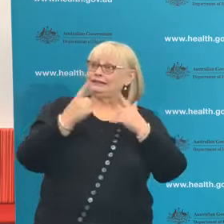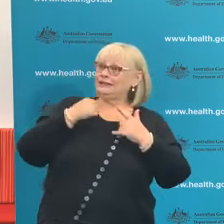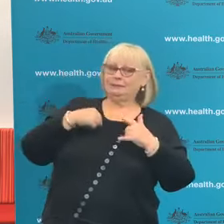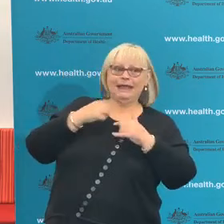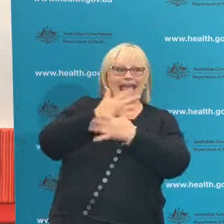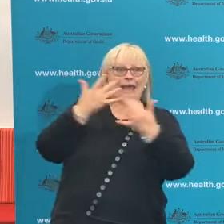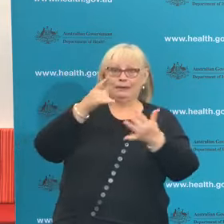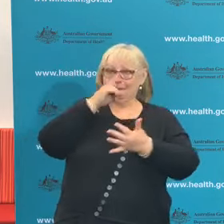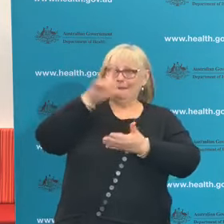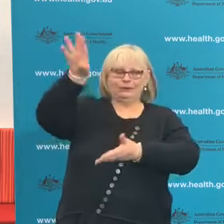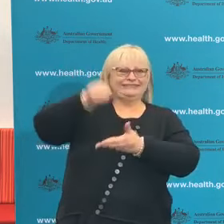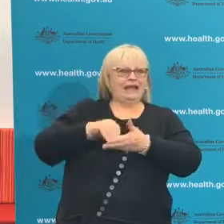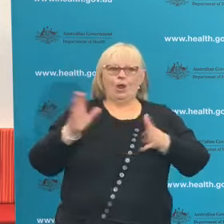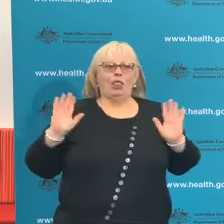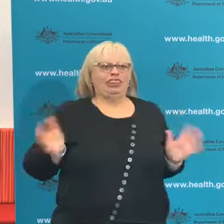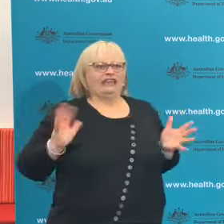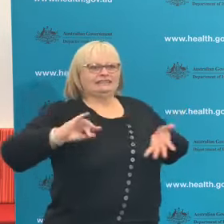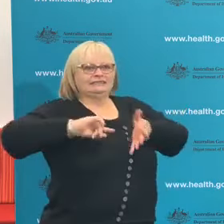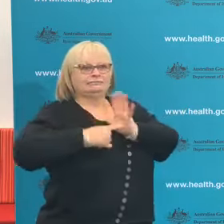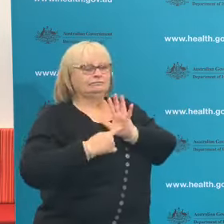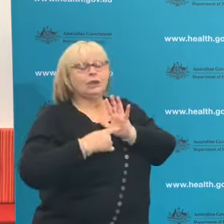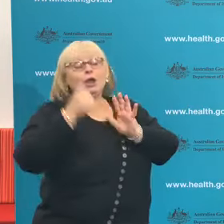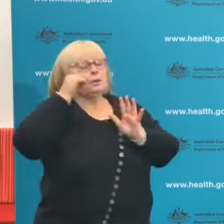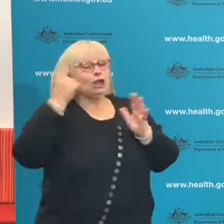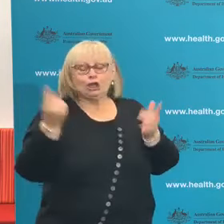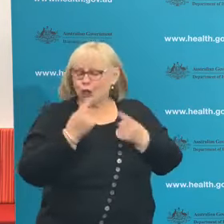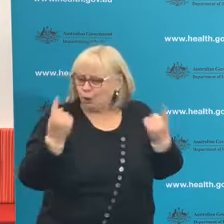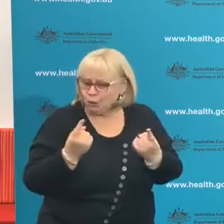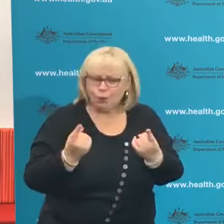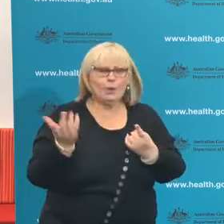are up taking it because we won't know anything about who they are or where